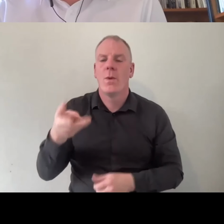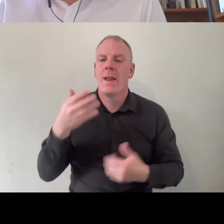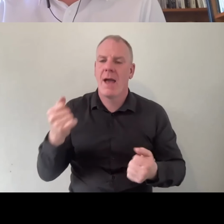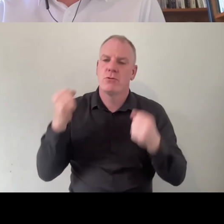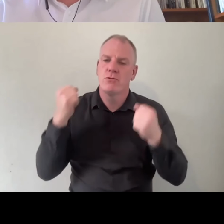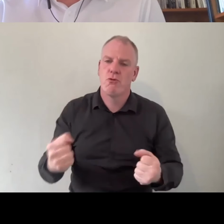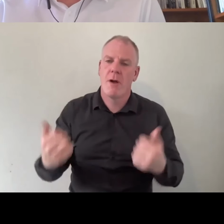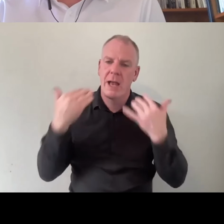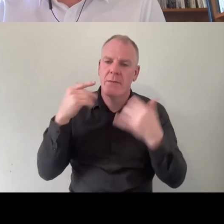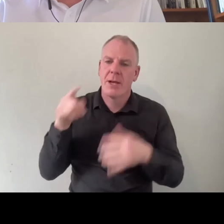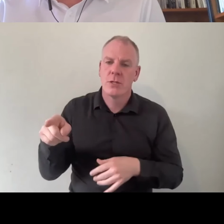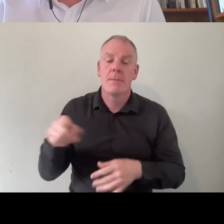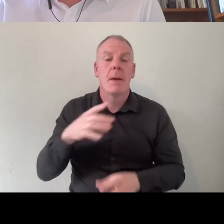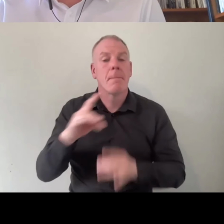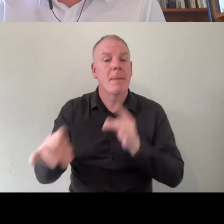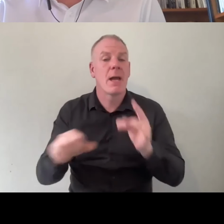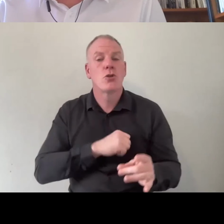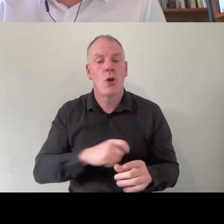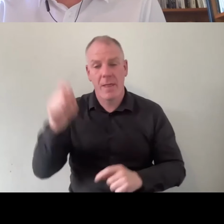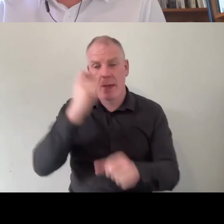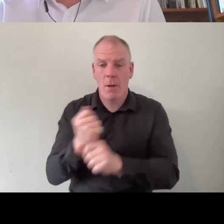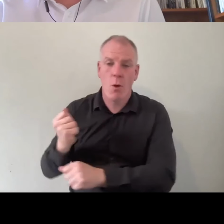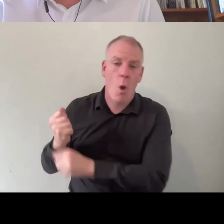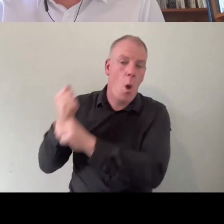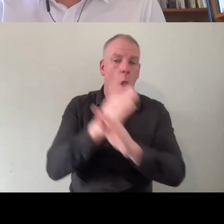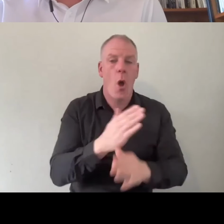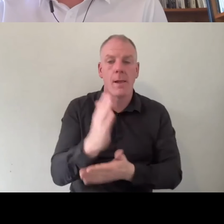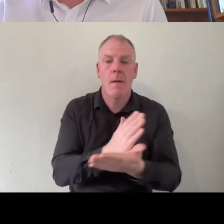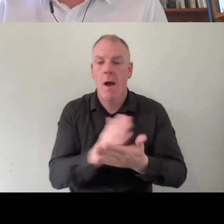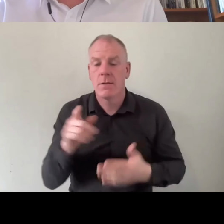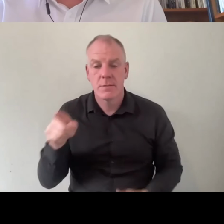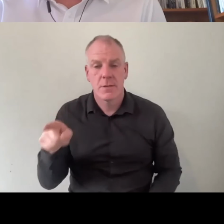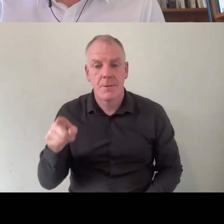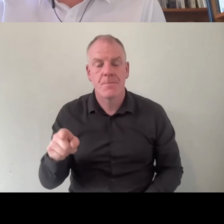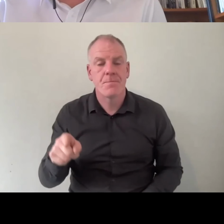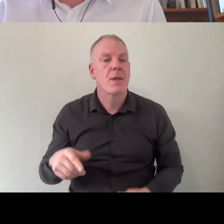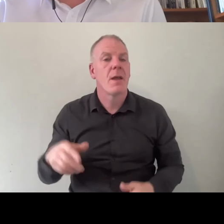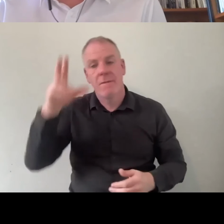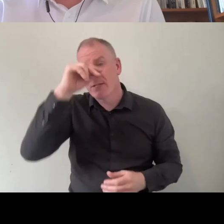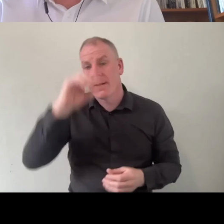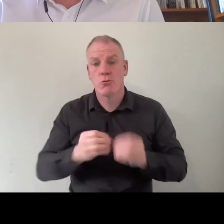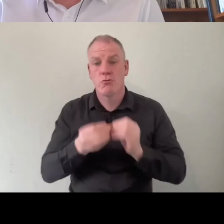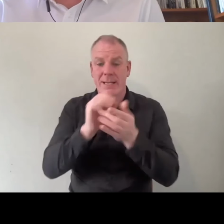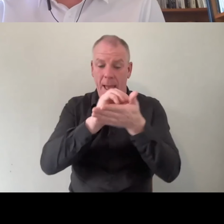but make sure you're considering all aspects, whether it's, as I said, creating your application forms or your booking forms,